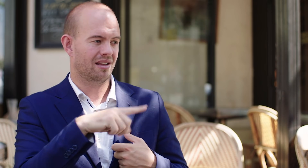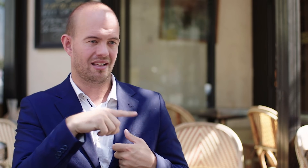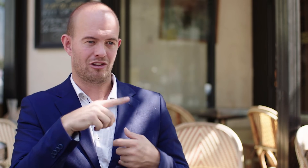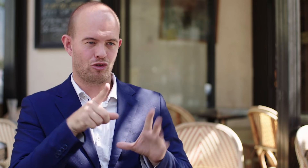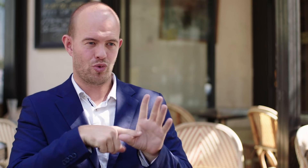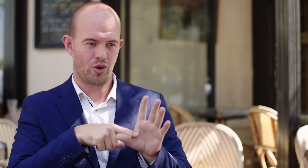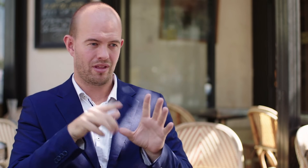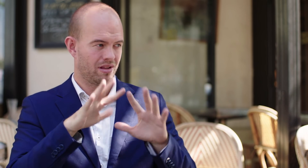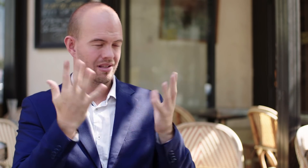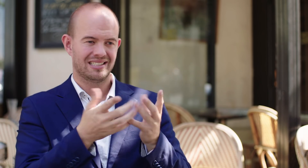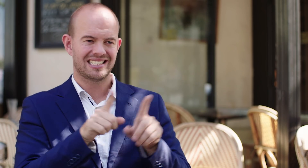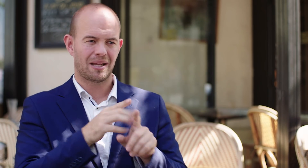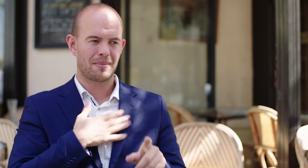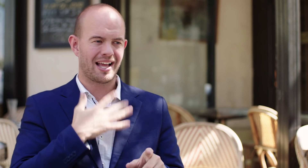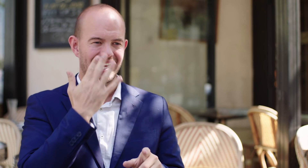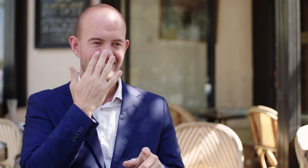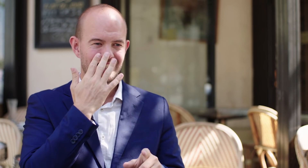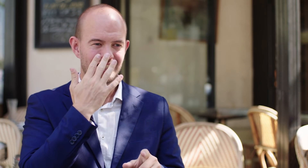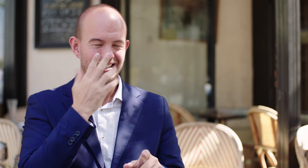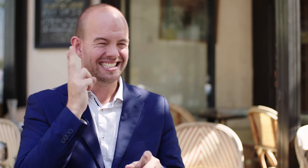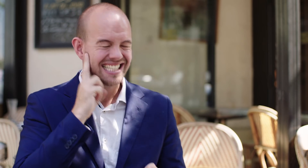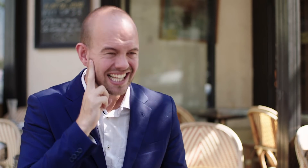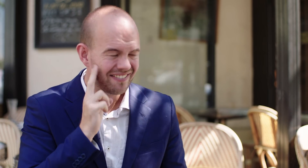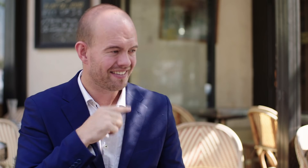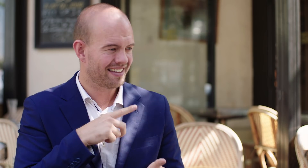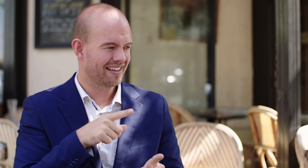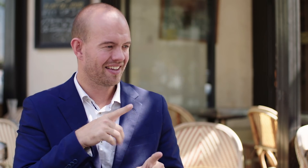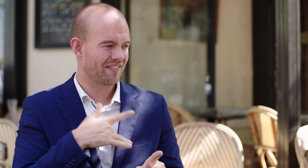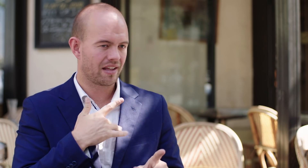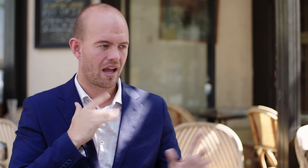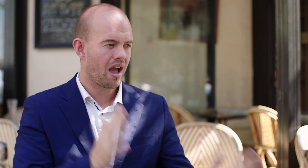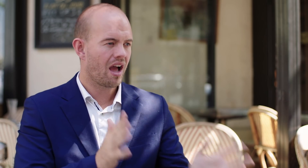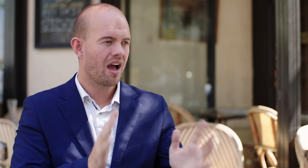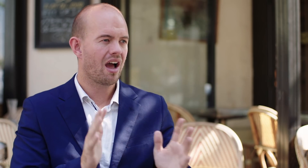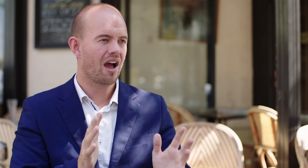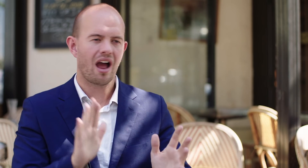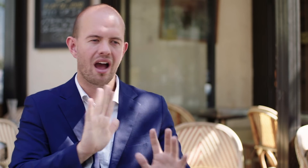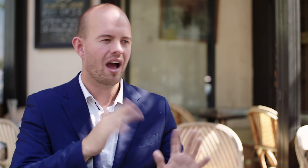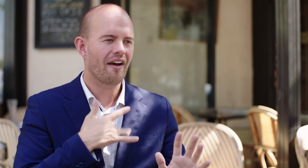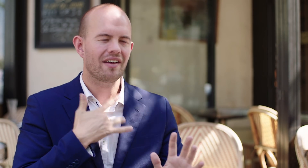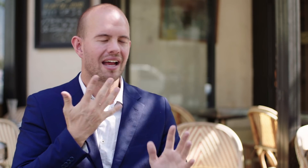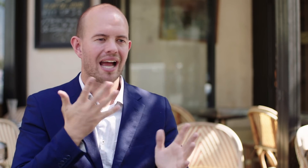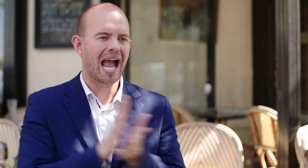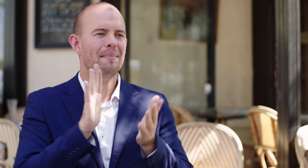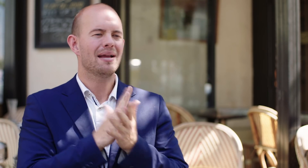But then I went to the WFD Youth Section, of which I'm president now, and I attended a camp they were running